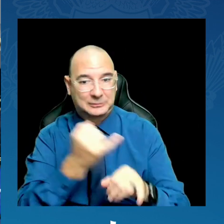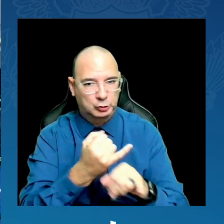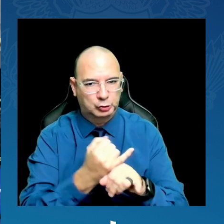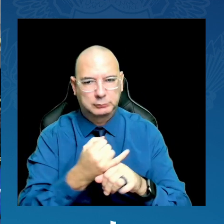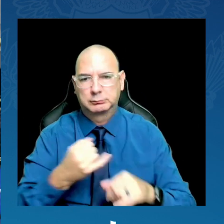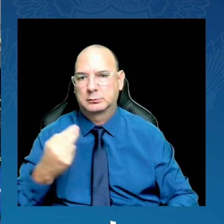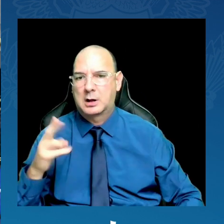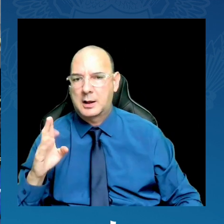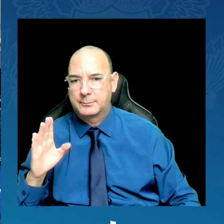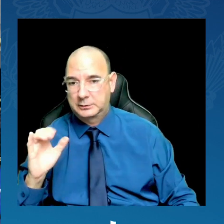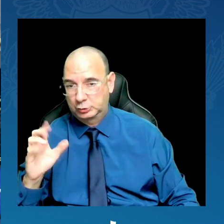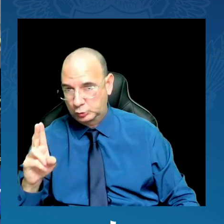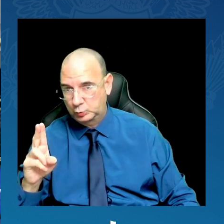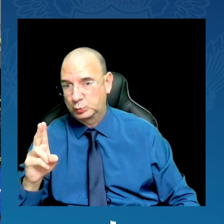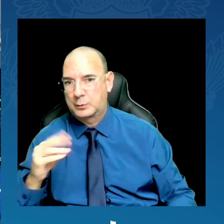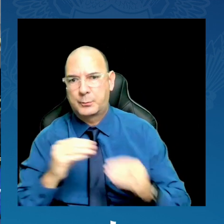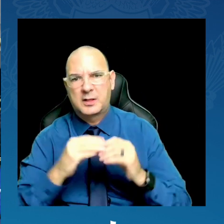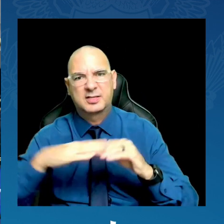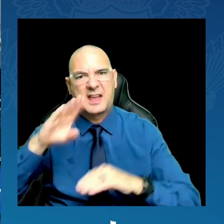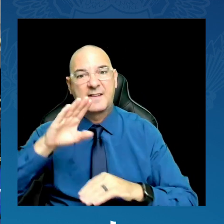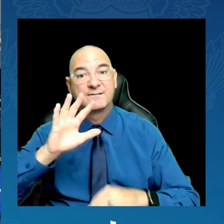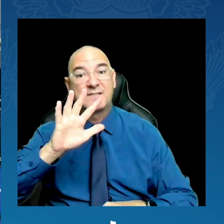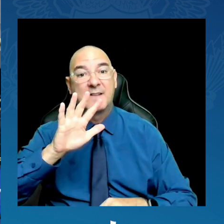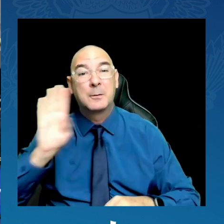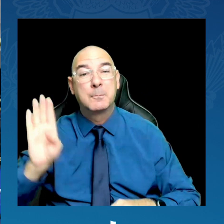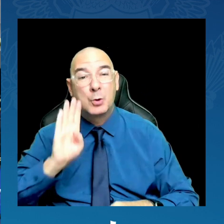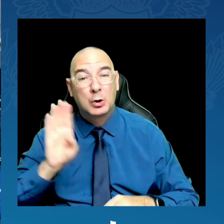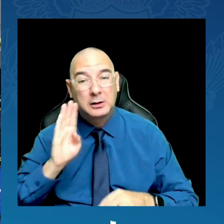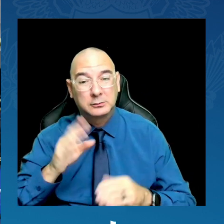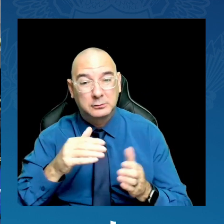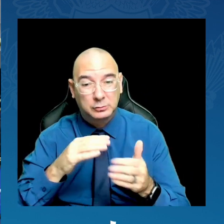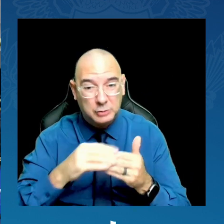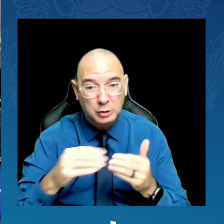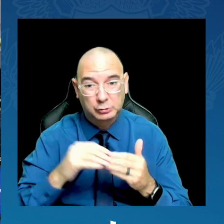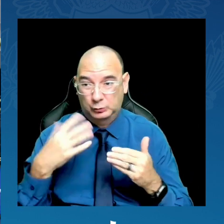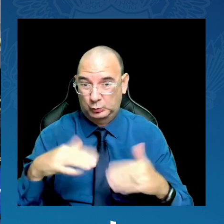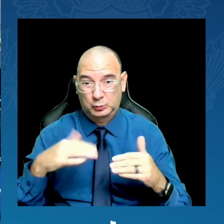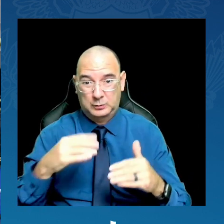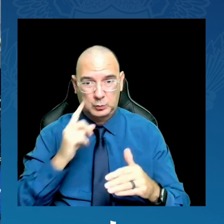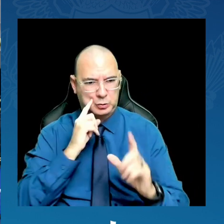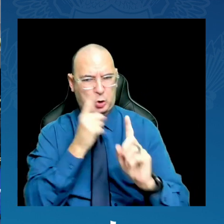Is with that very point about what we can do and need to do to give more resources